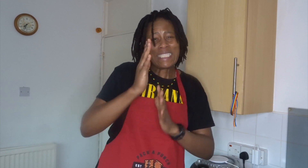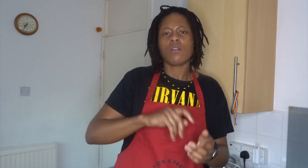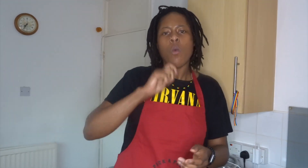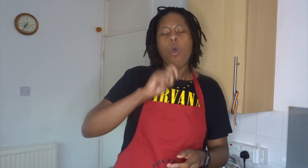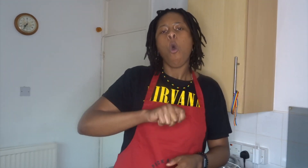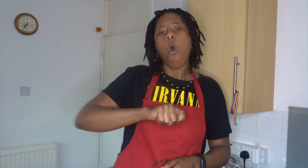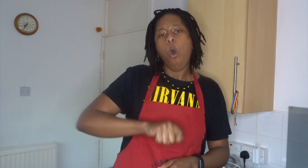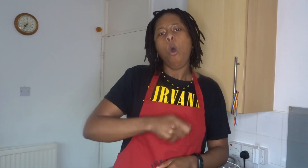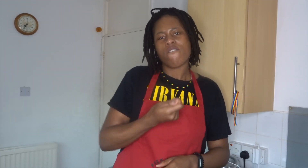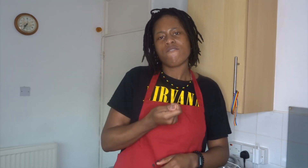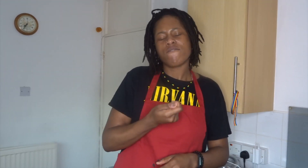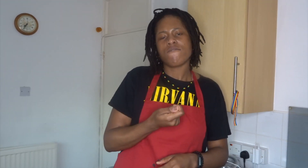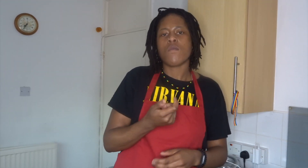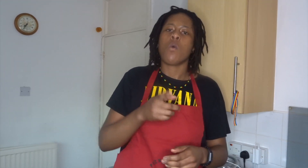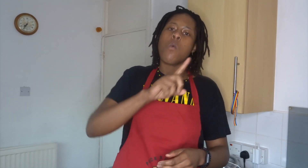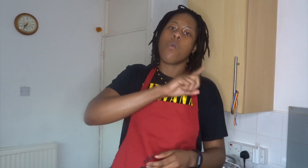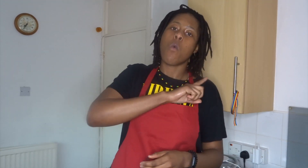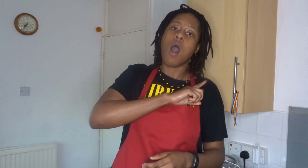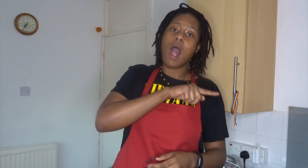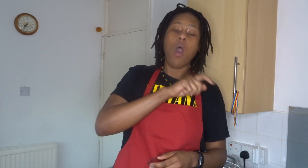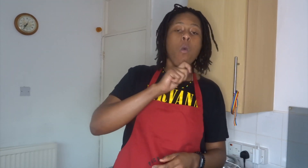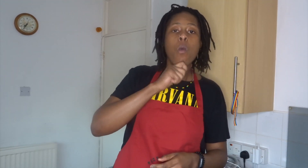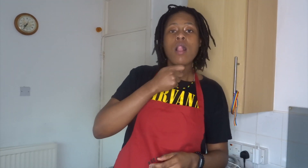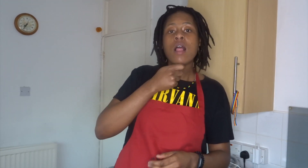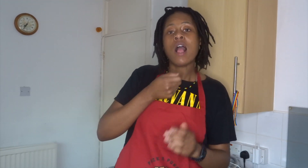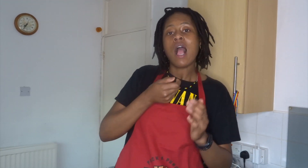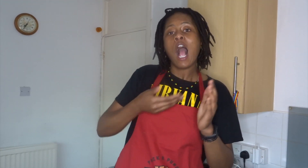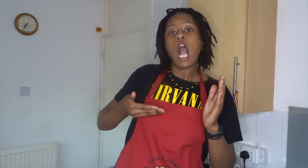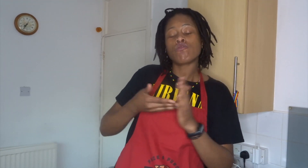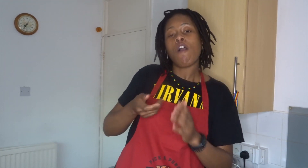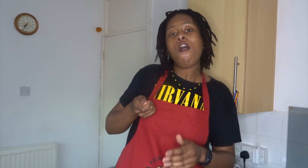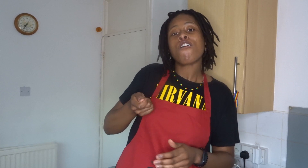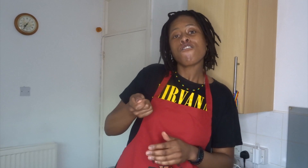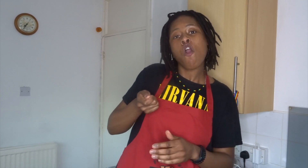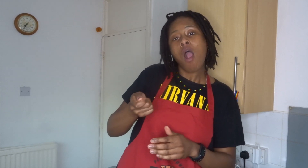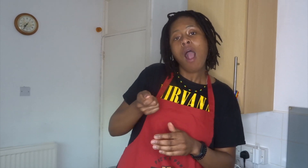Leave the lentils to boil for about 10 minutes or so before switching it off,